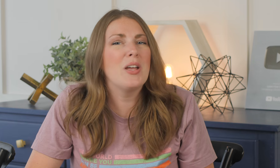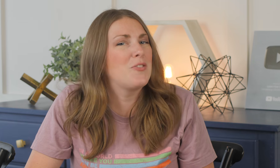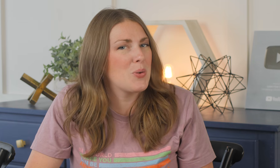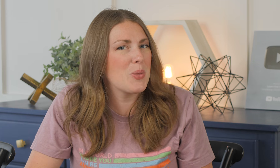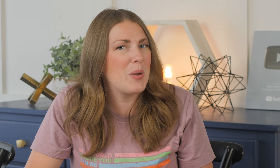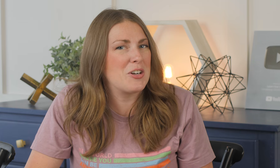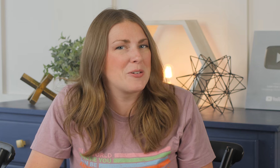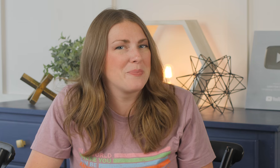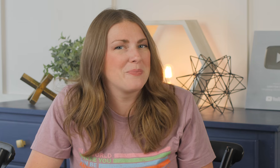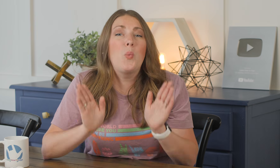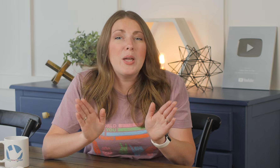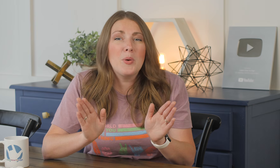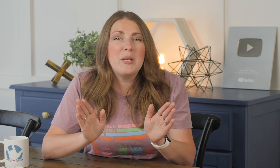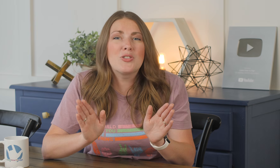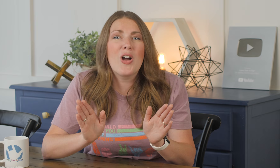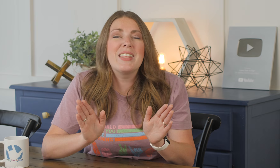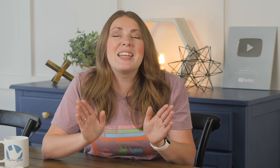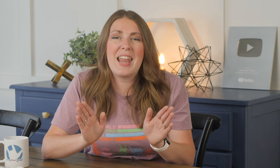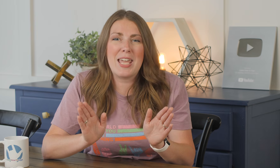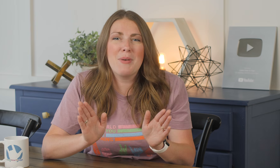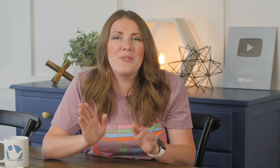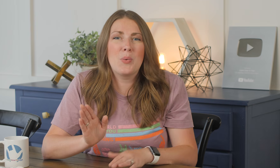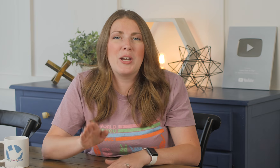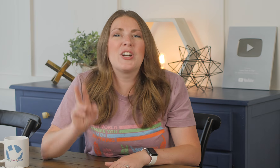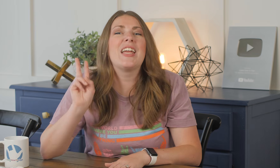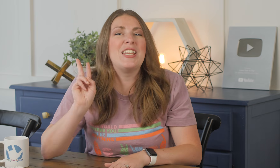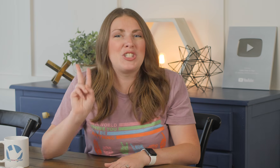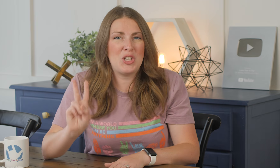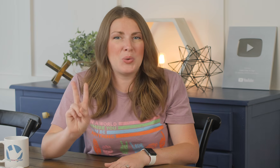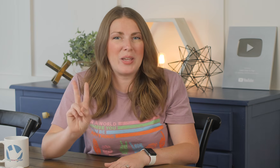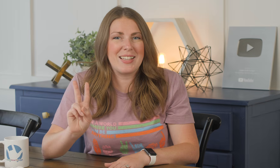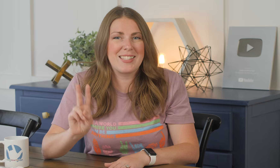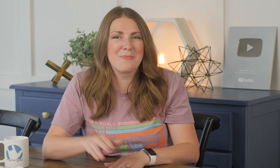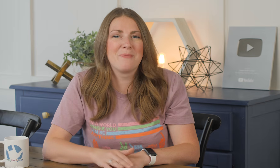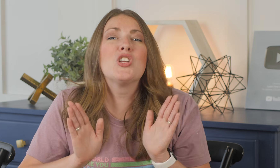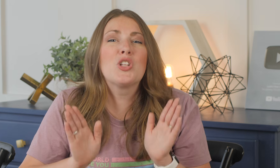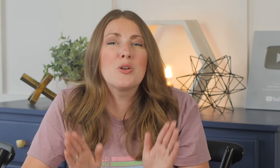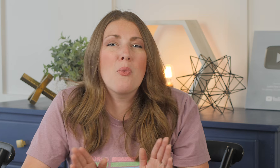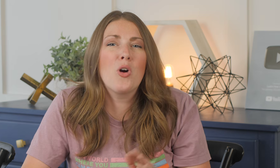if you're the winner. We will be drawing the name of the winner in two weeks. To learn more